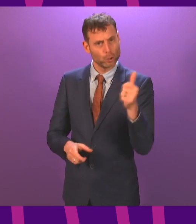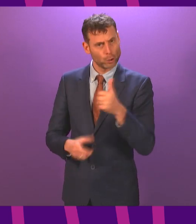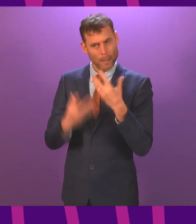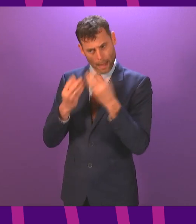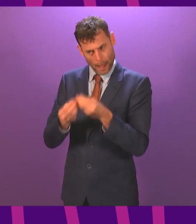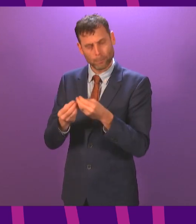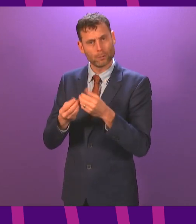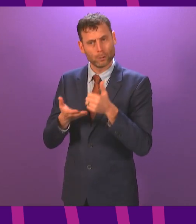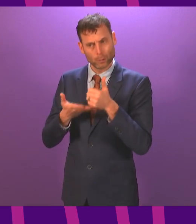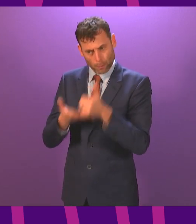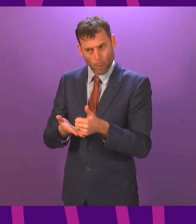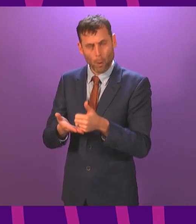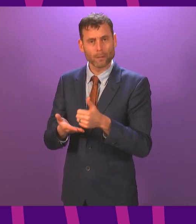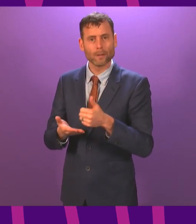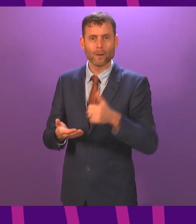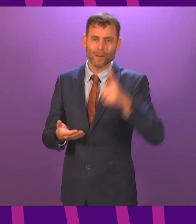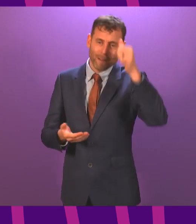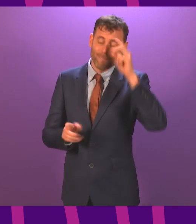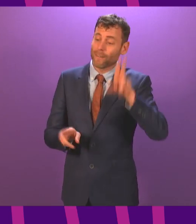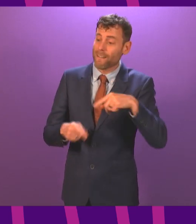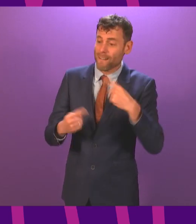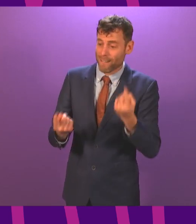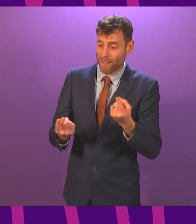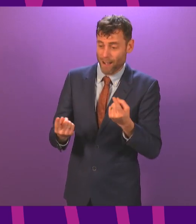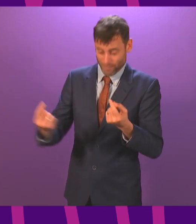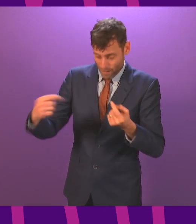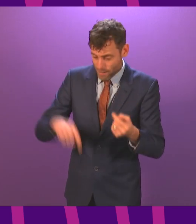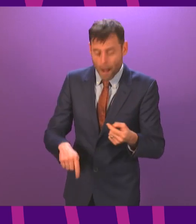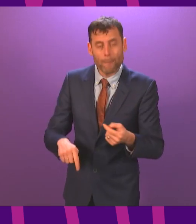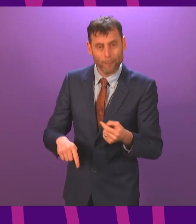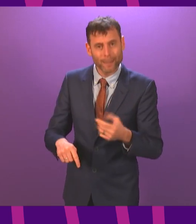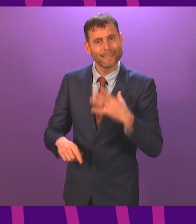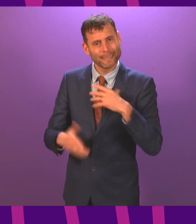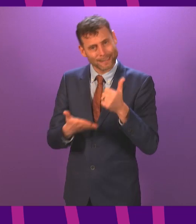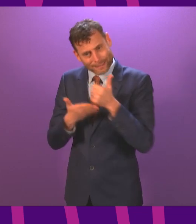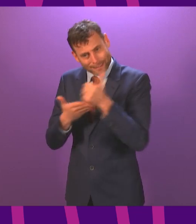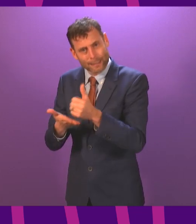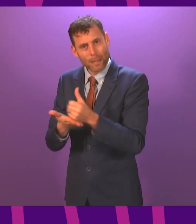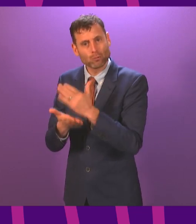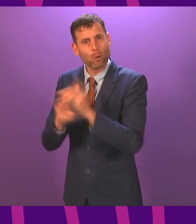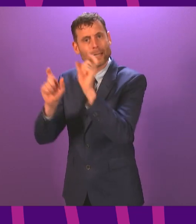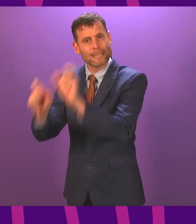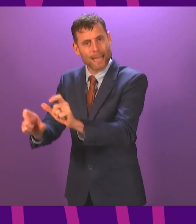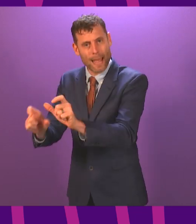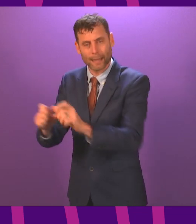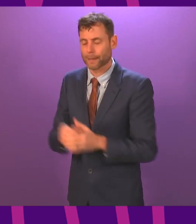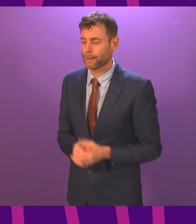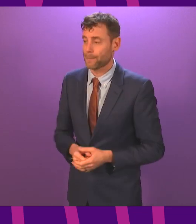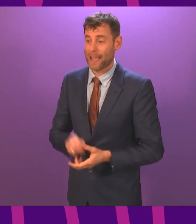If someone can work from home, it is important that they are supported to do that. However,